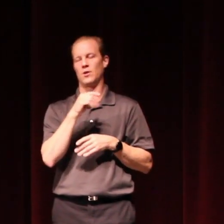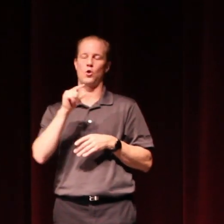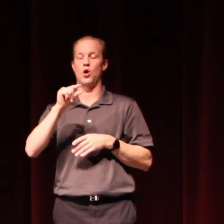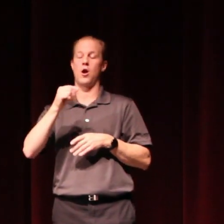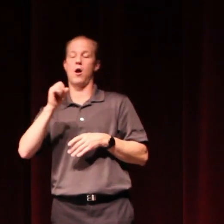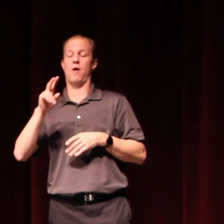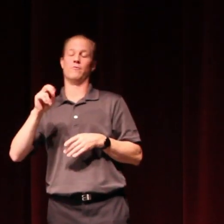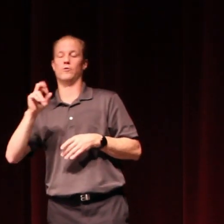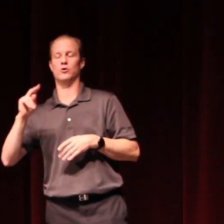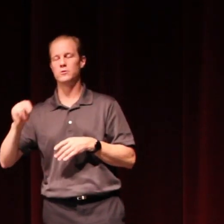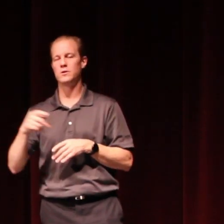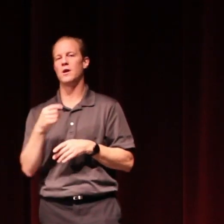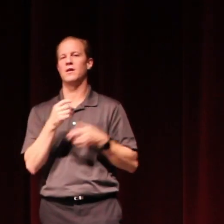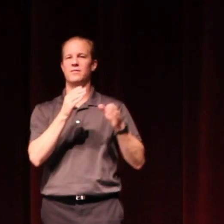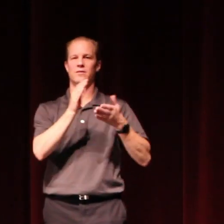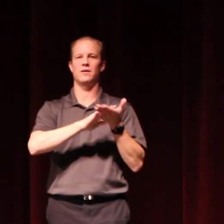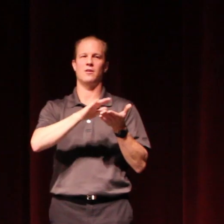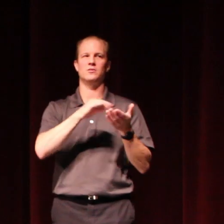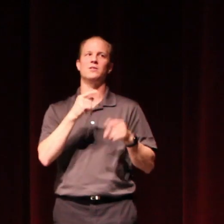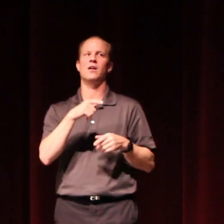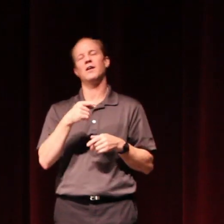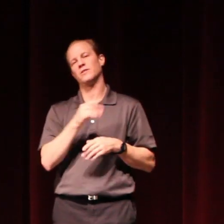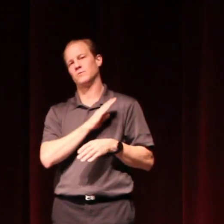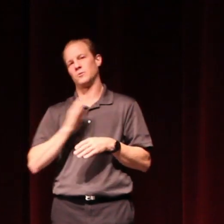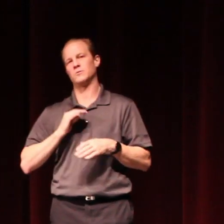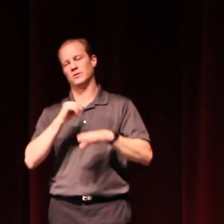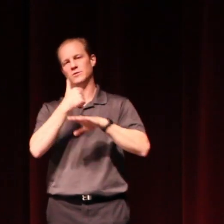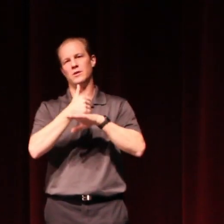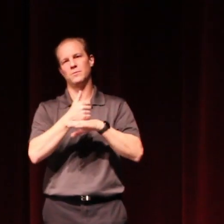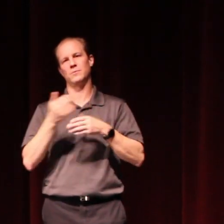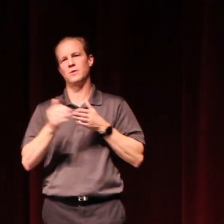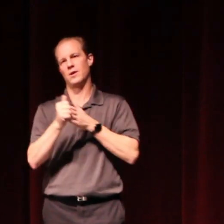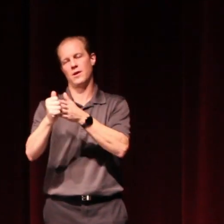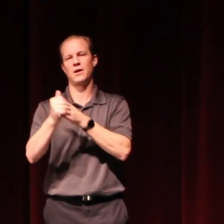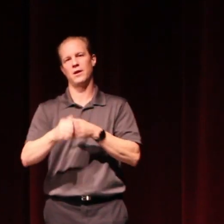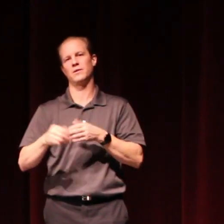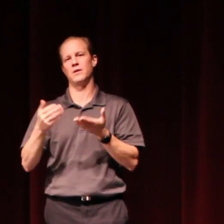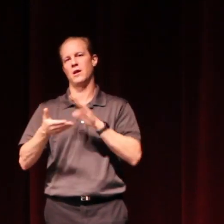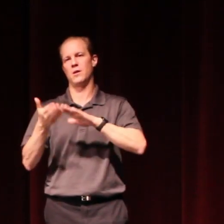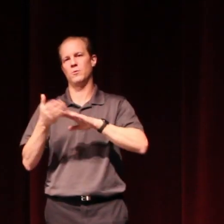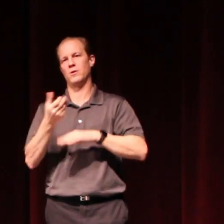establish policies to guide the operation and long-term direction of that institution. They